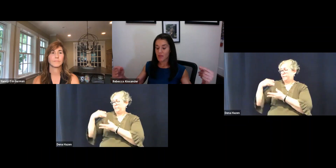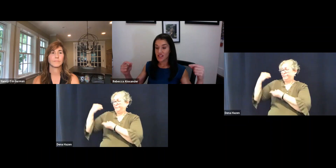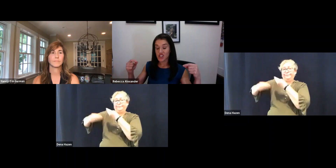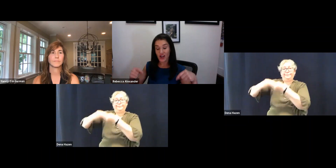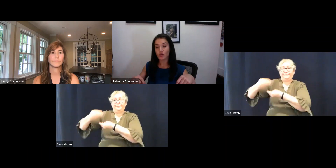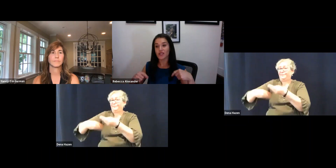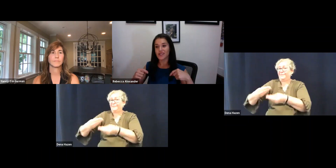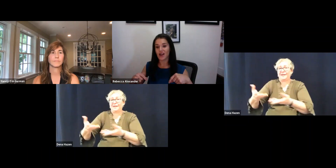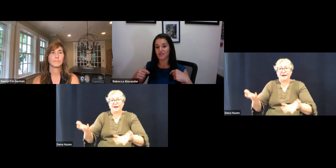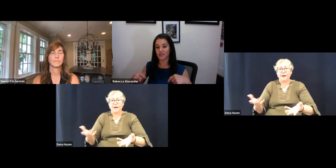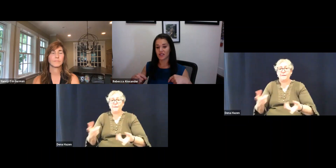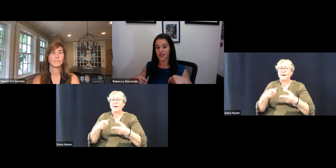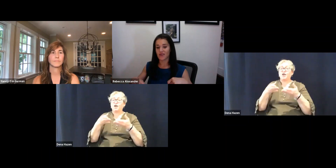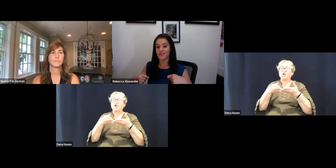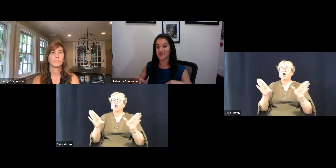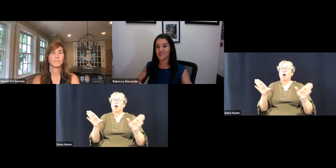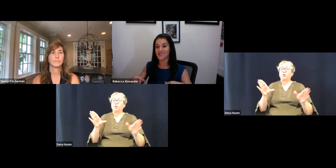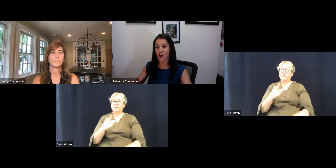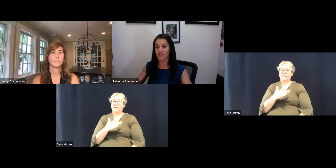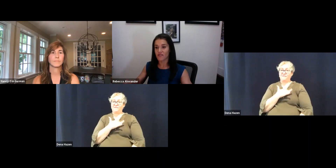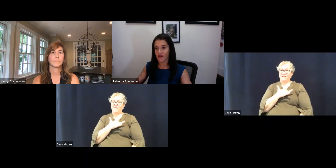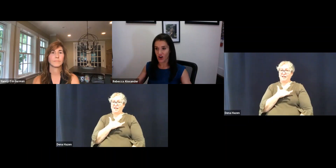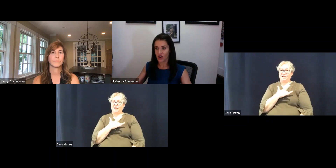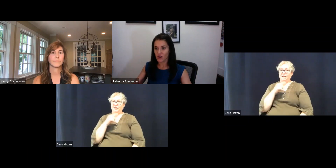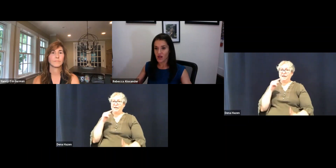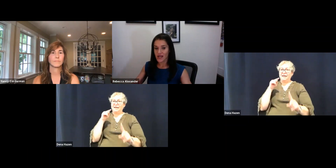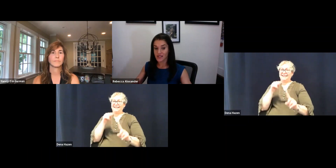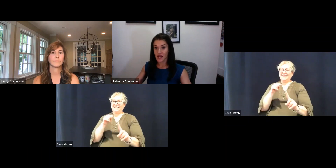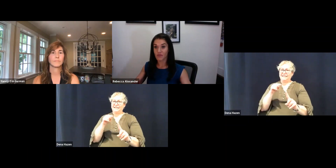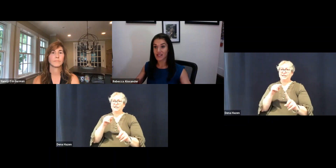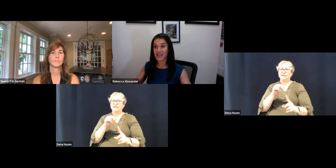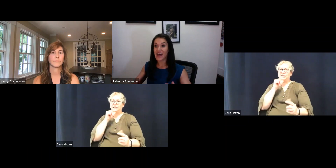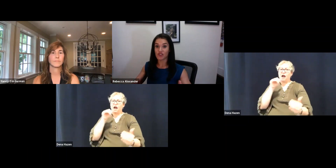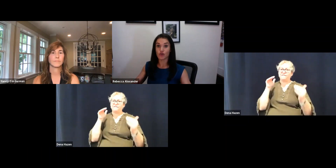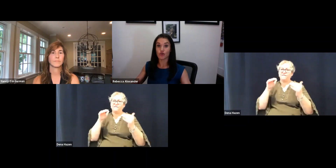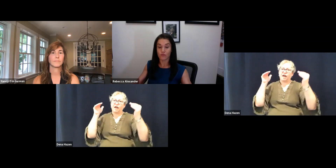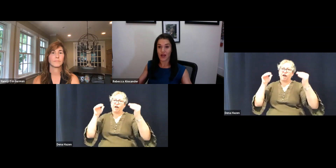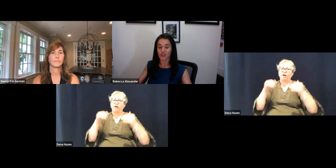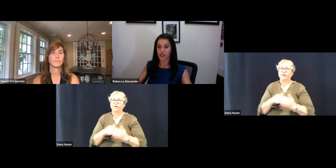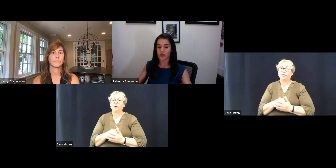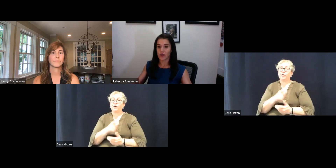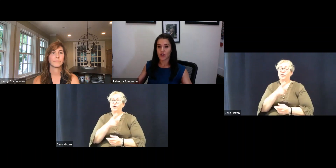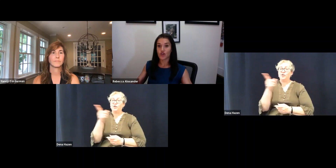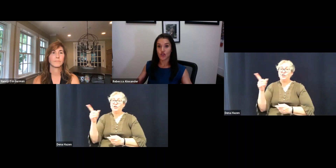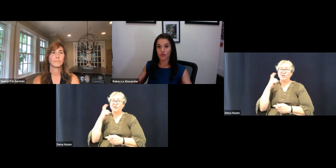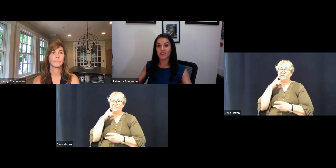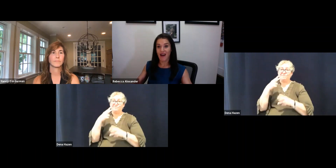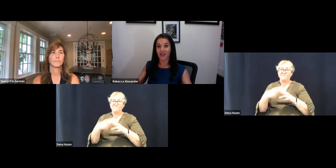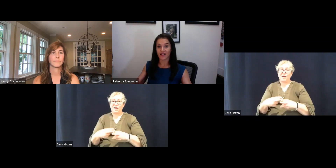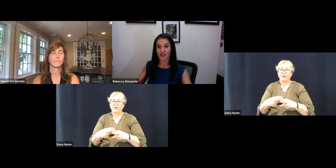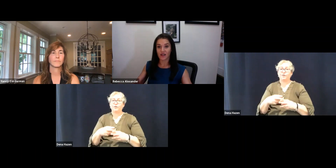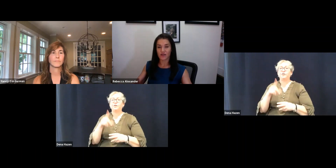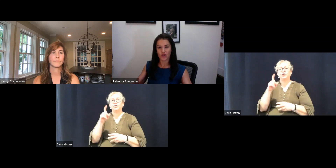But generally that feeling of, this is not fair, is something that as you mentioned should be validated.